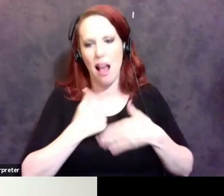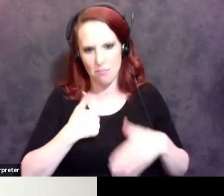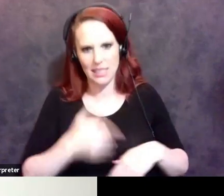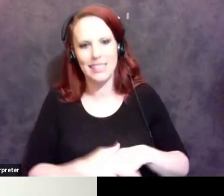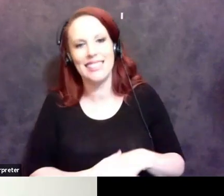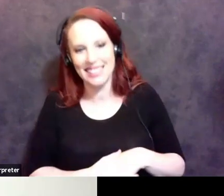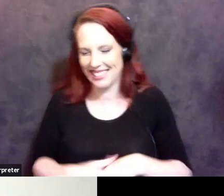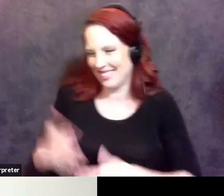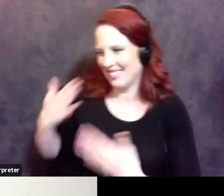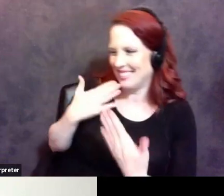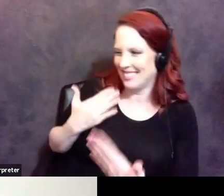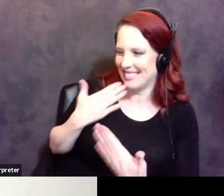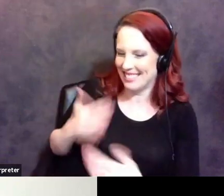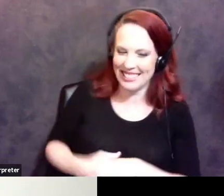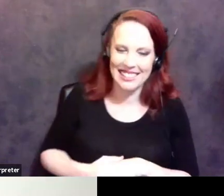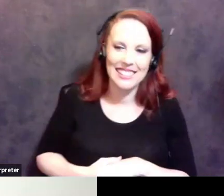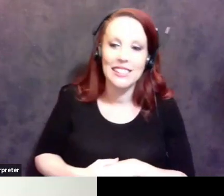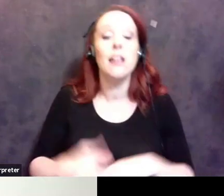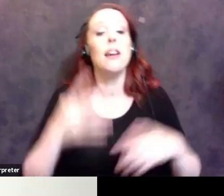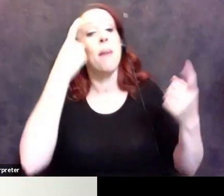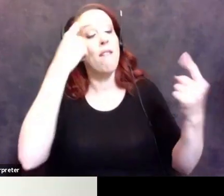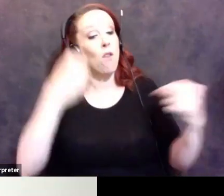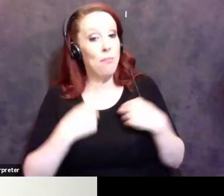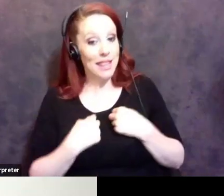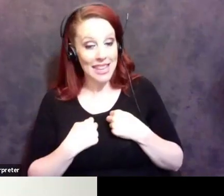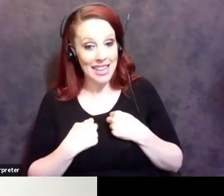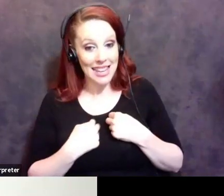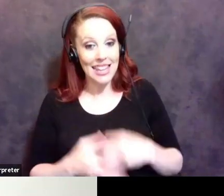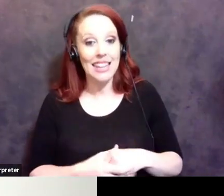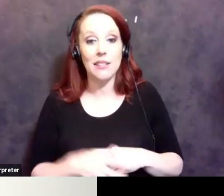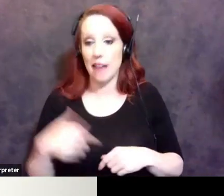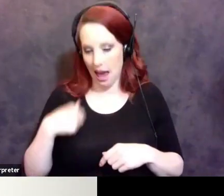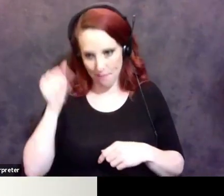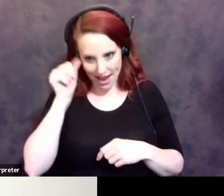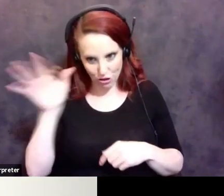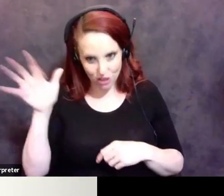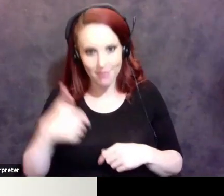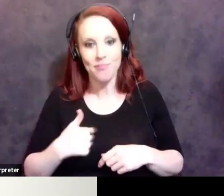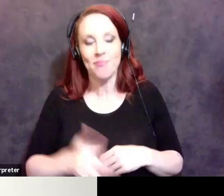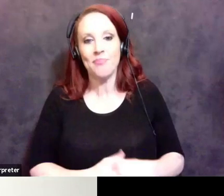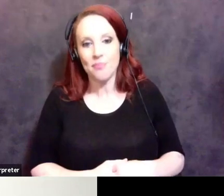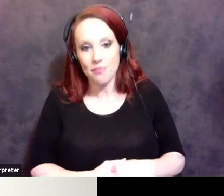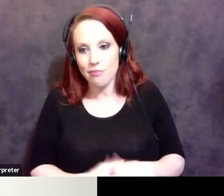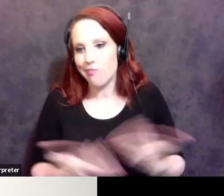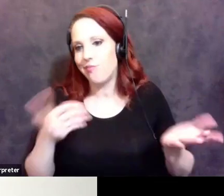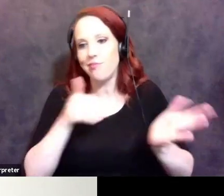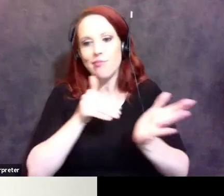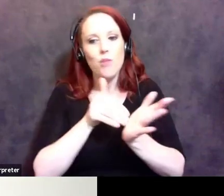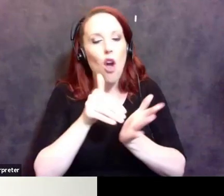But for me, so, yeah, I am Asian. Oftentimes our community will put ourselves